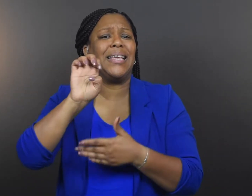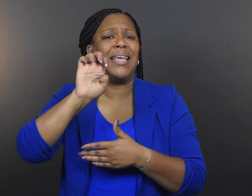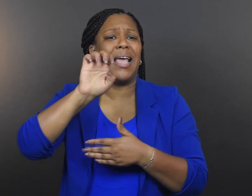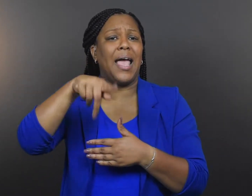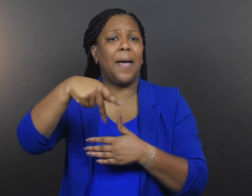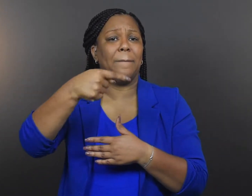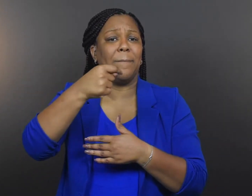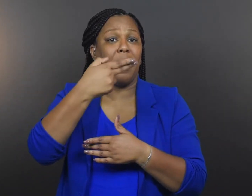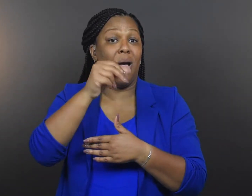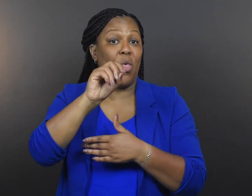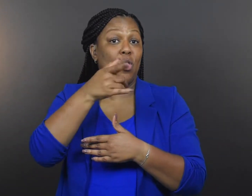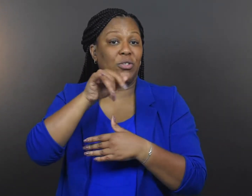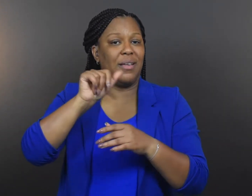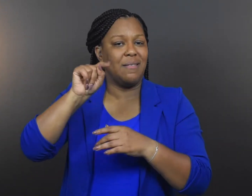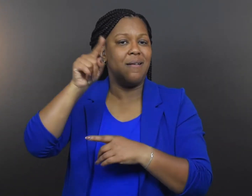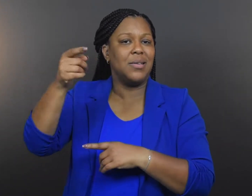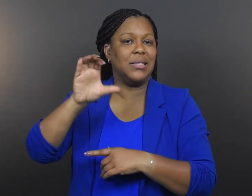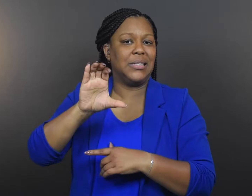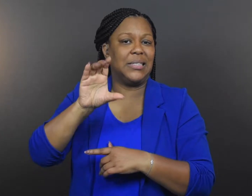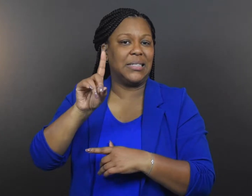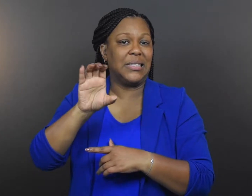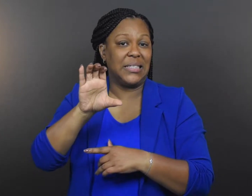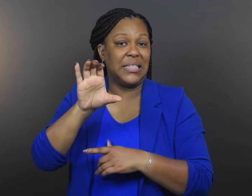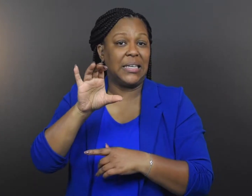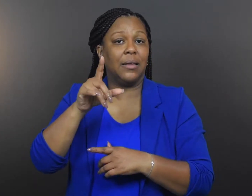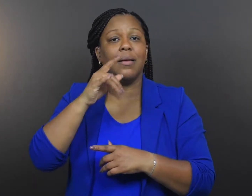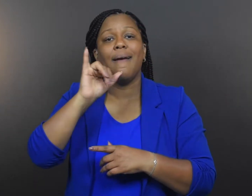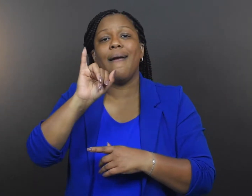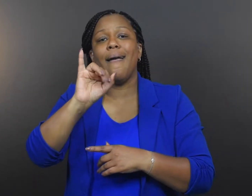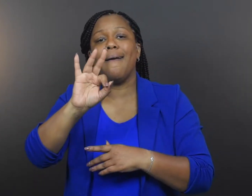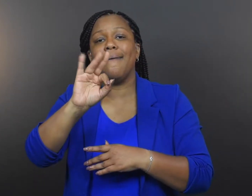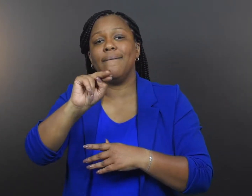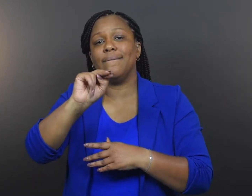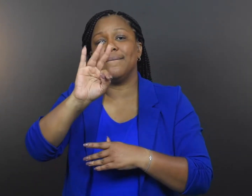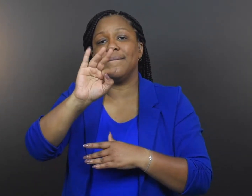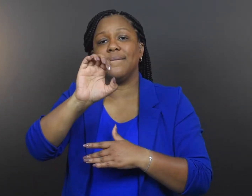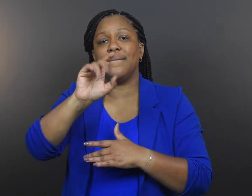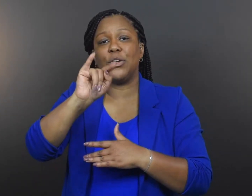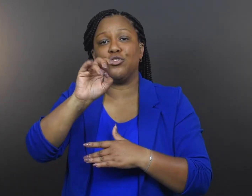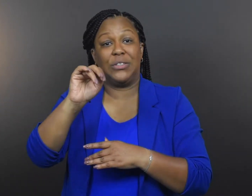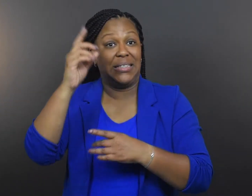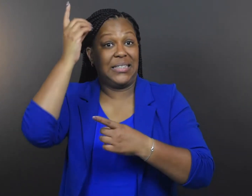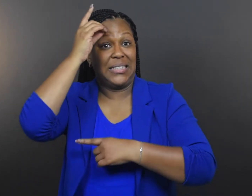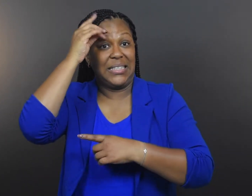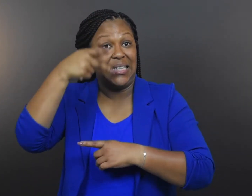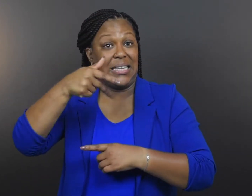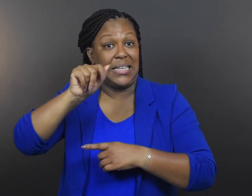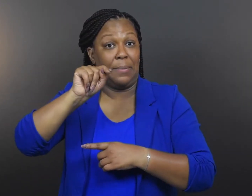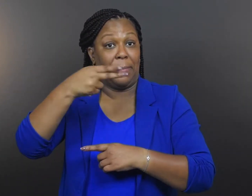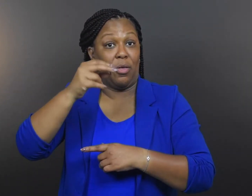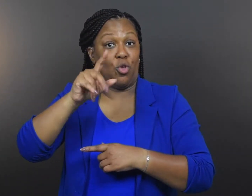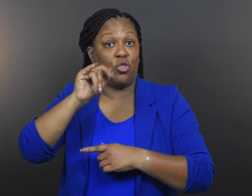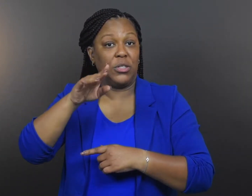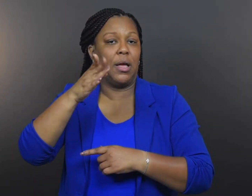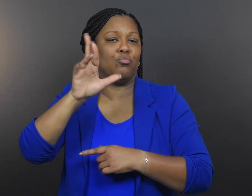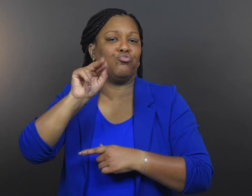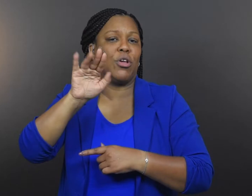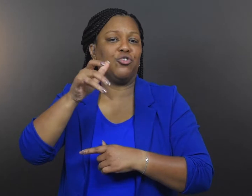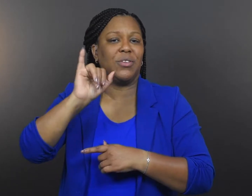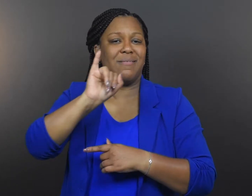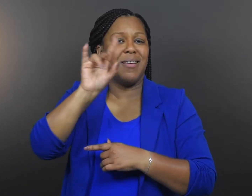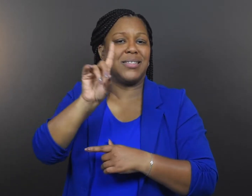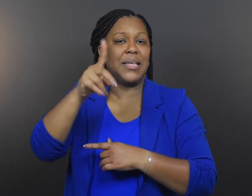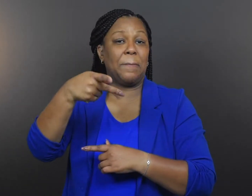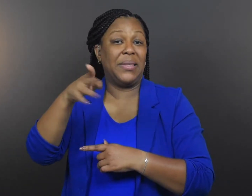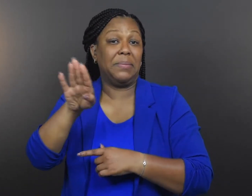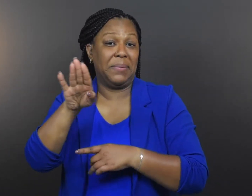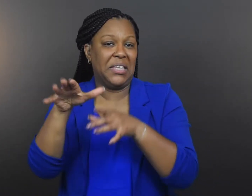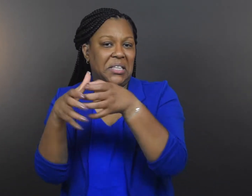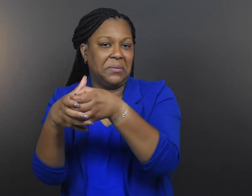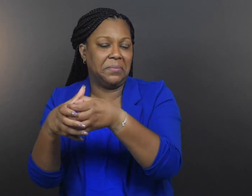Joy, who leads e-pathology at CDC’s Infectious Disease Pathology Branch (IDPB).